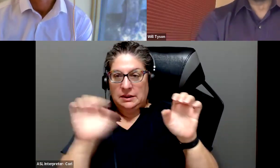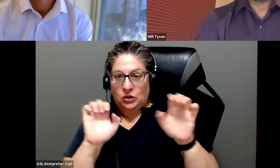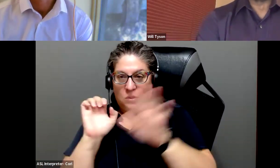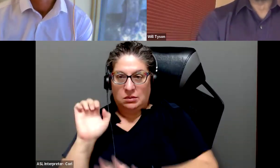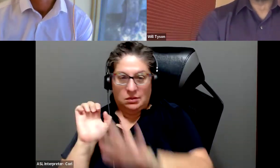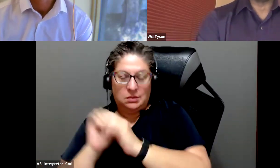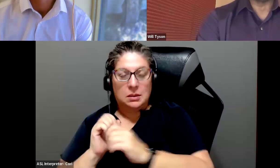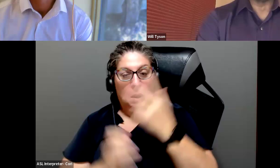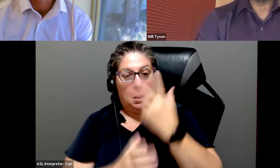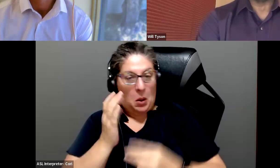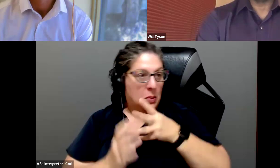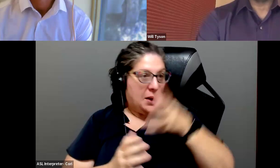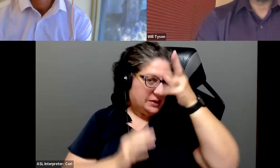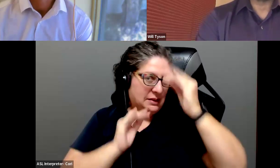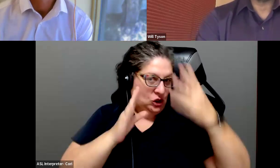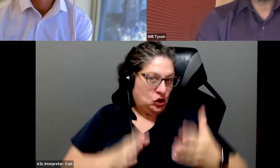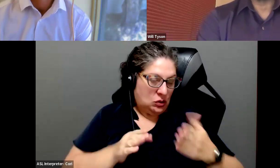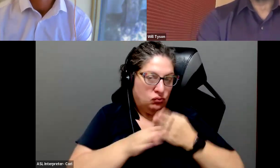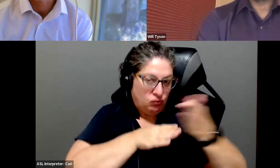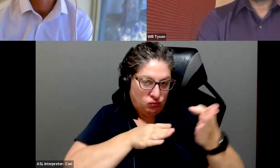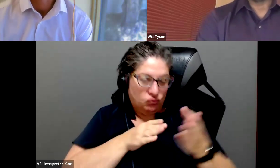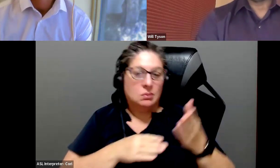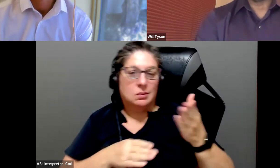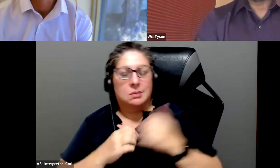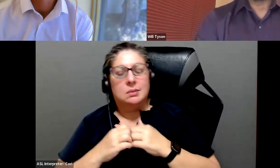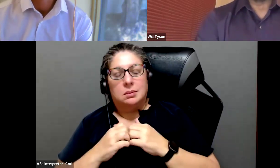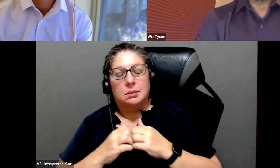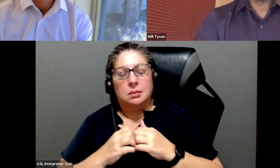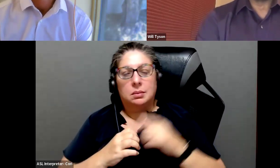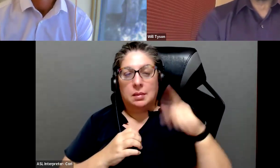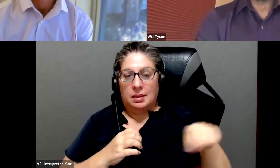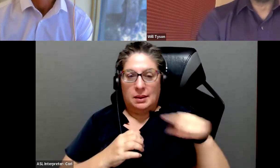Both my parents are teachers, were teachers. They are both long